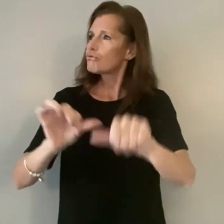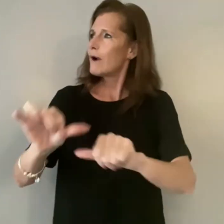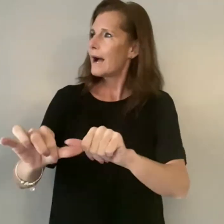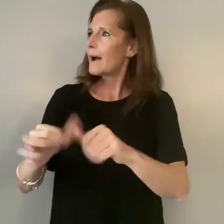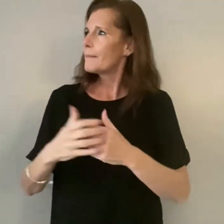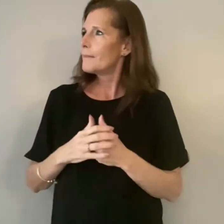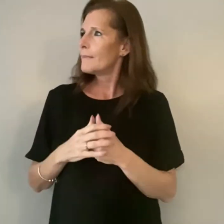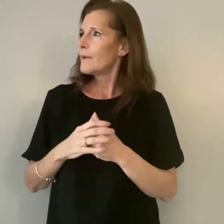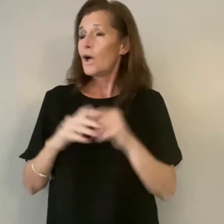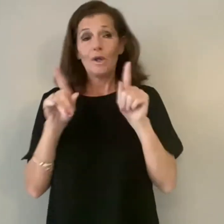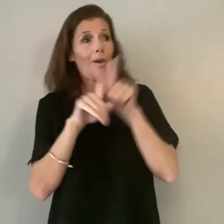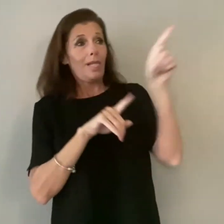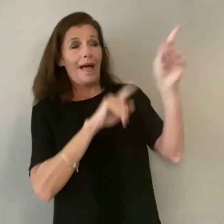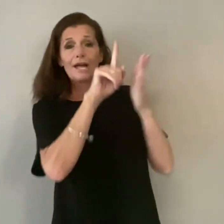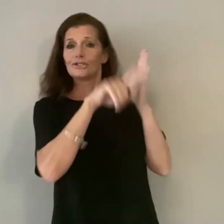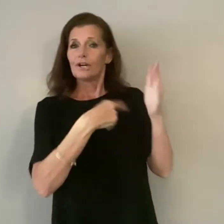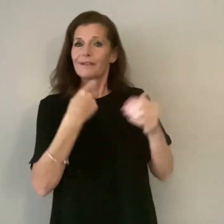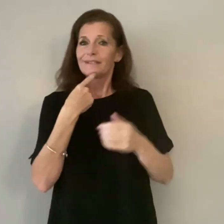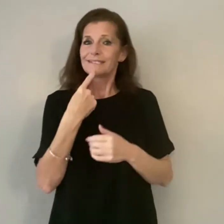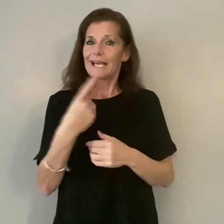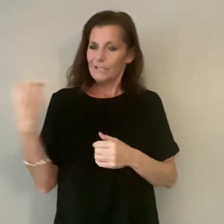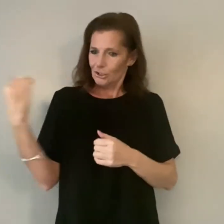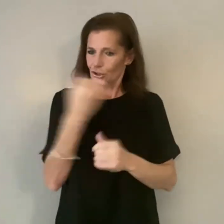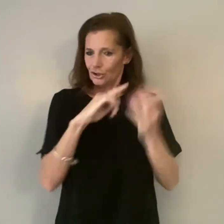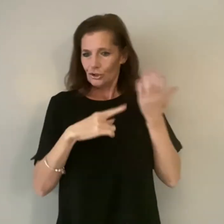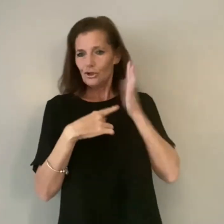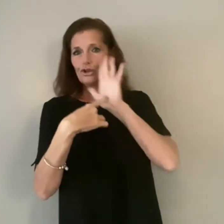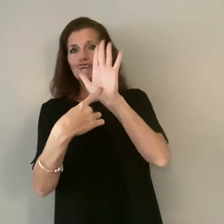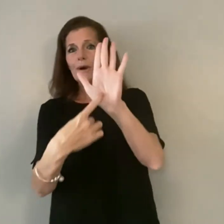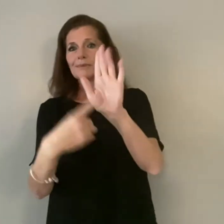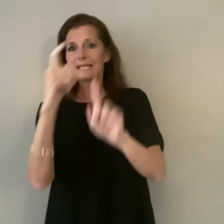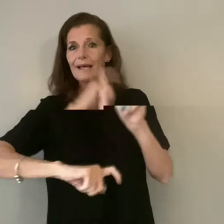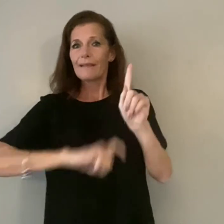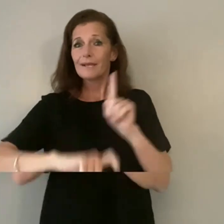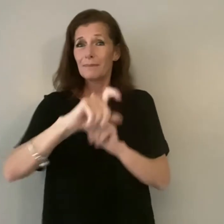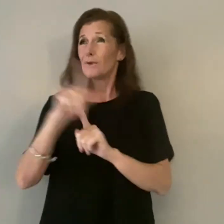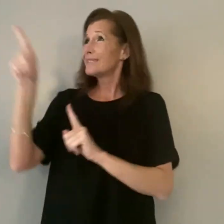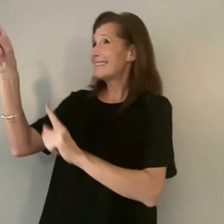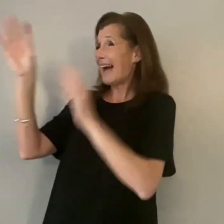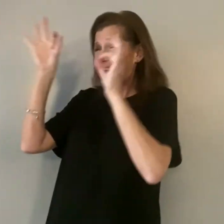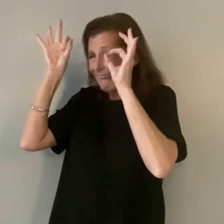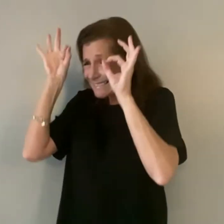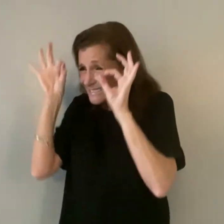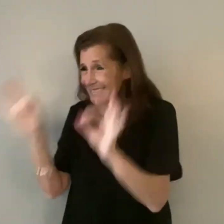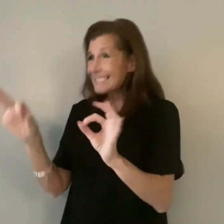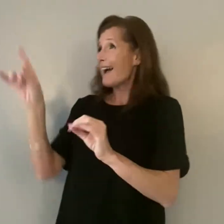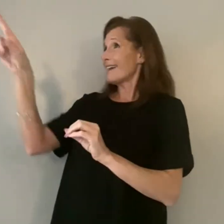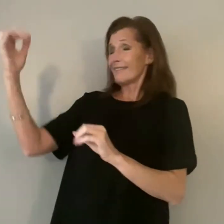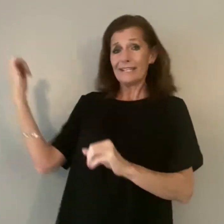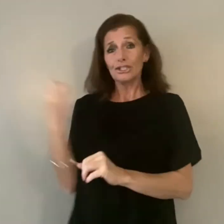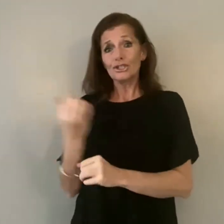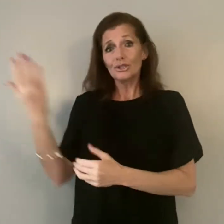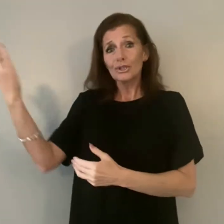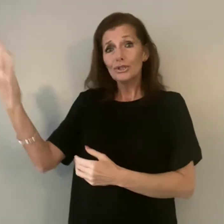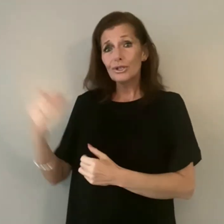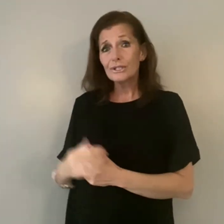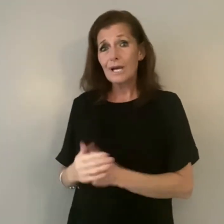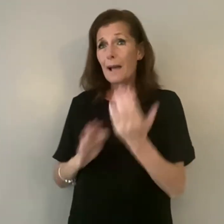which is if, as Jonathan said before it should be representative of communities that they, that is exactly what should be happening.